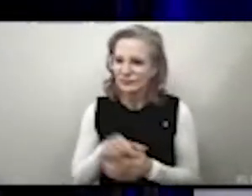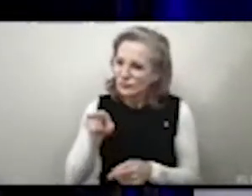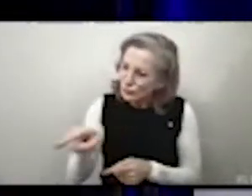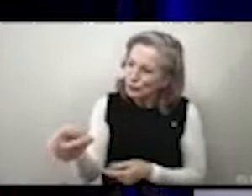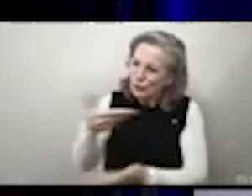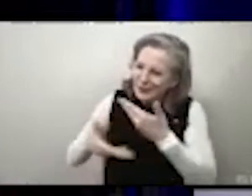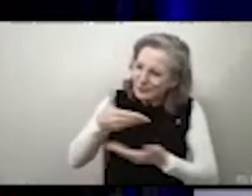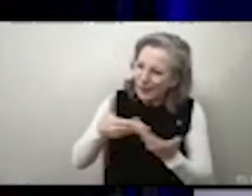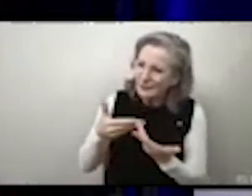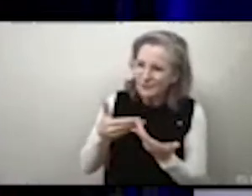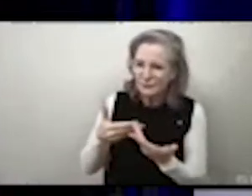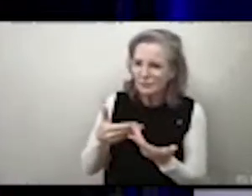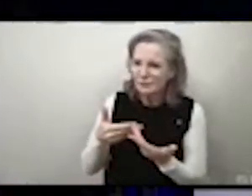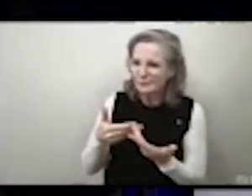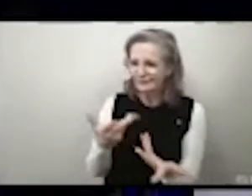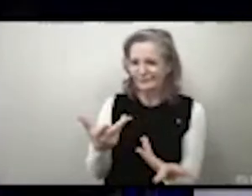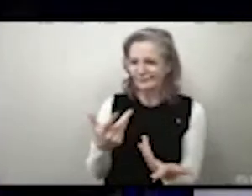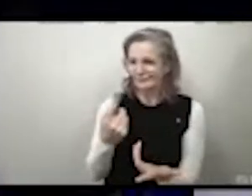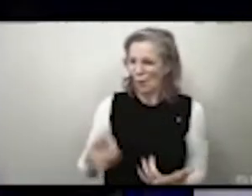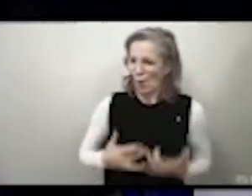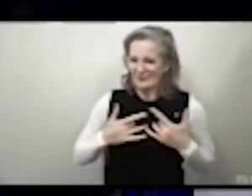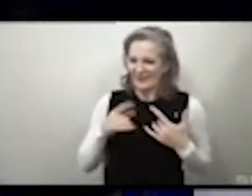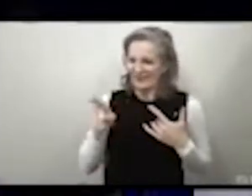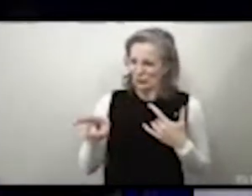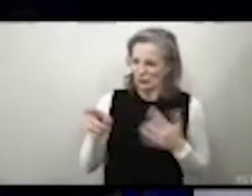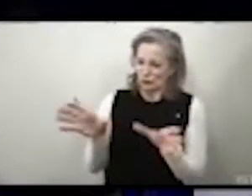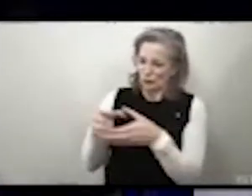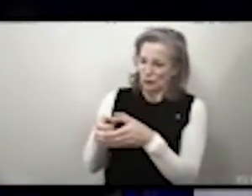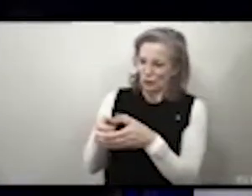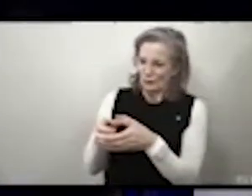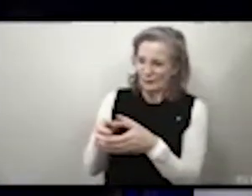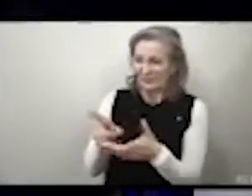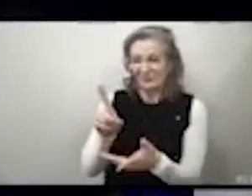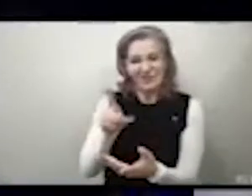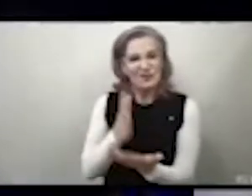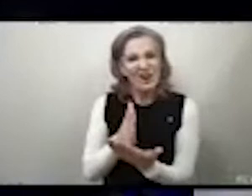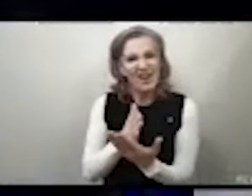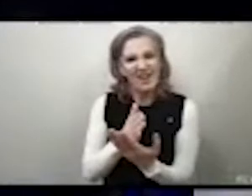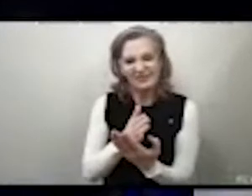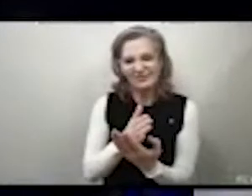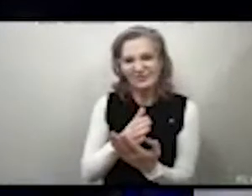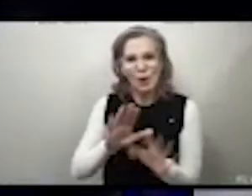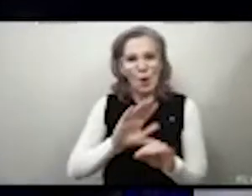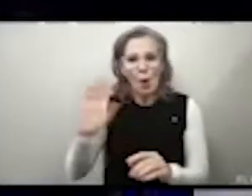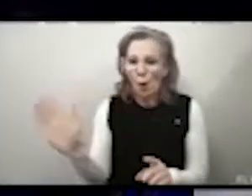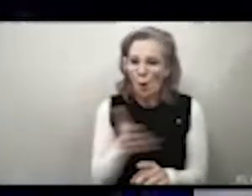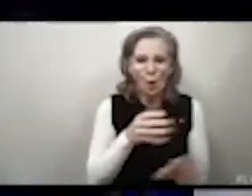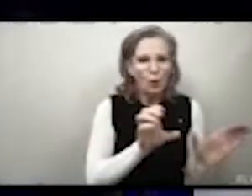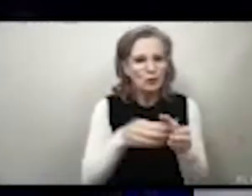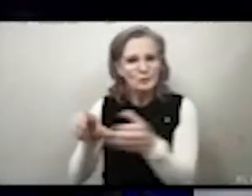And I think the common theme that we've heard from all the groups is that everyone recognises as a consequence of the kind of investigations you made, the round